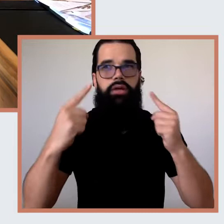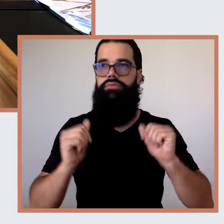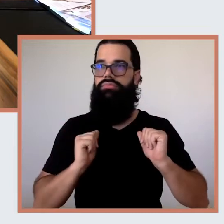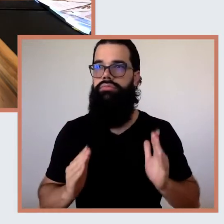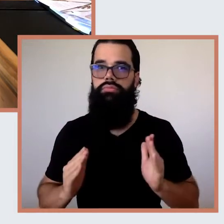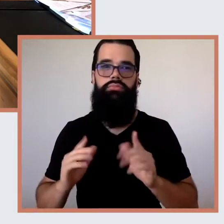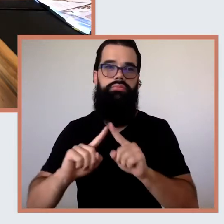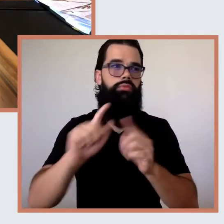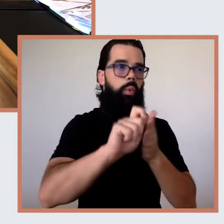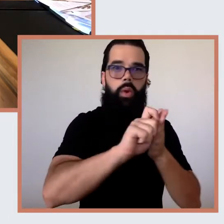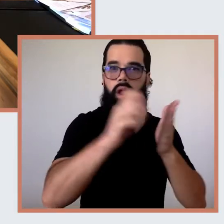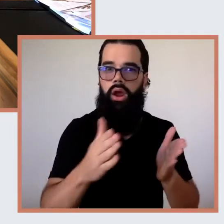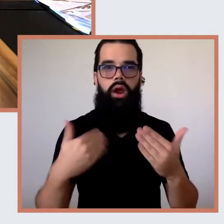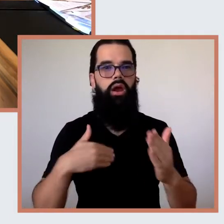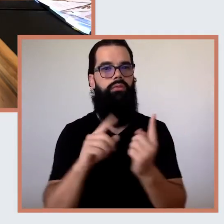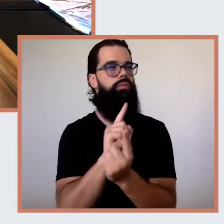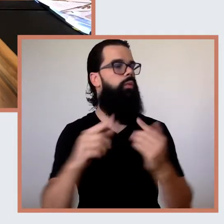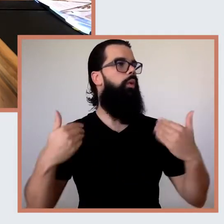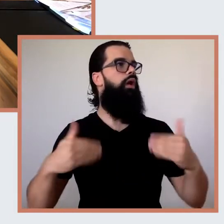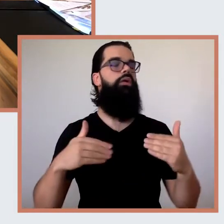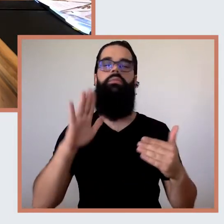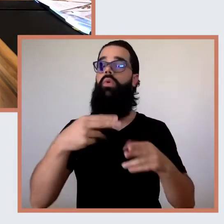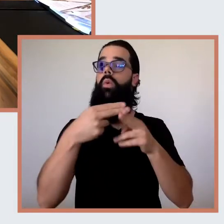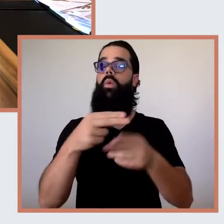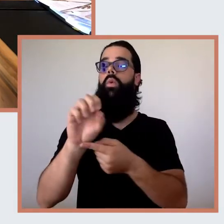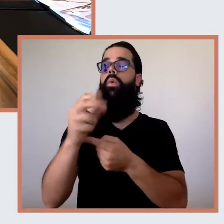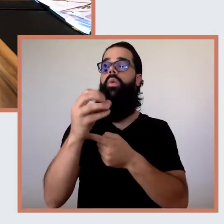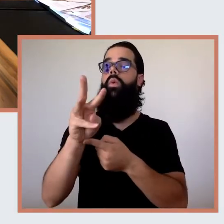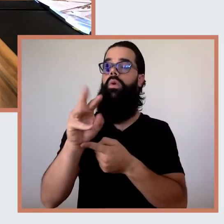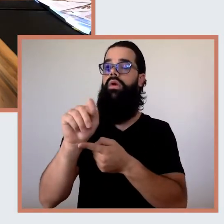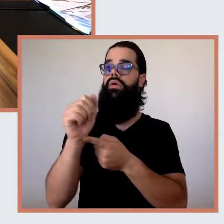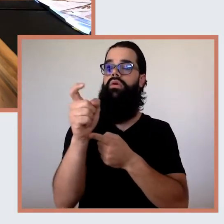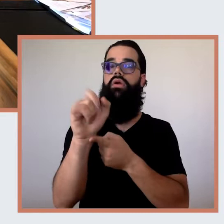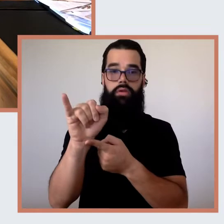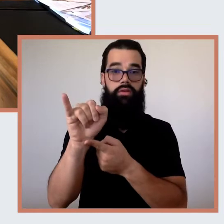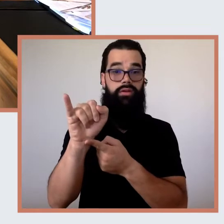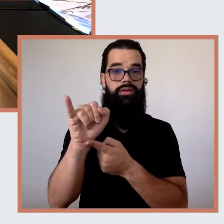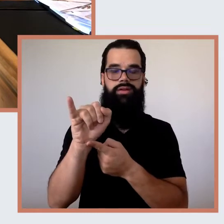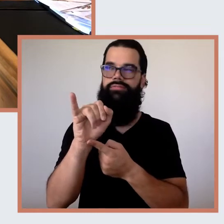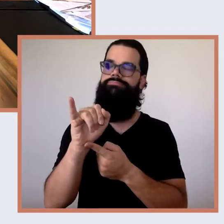But I kept parlaying that job into another job and then another job. And then finally on a show called "Taxi,"